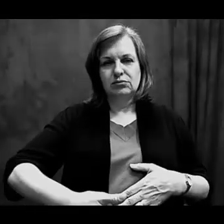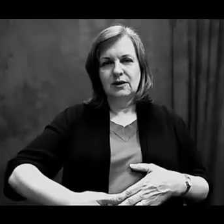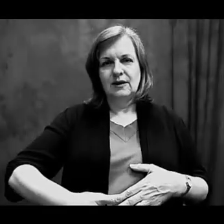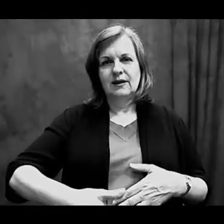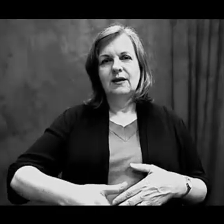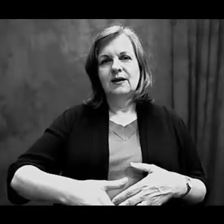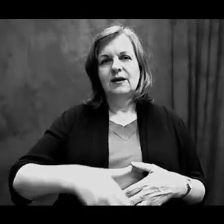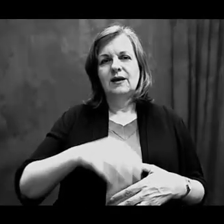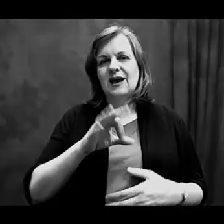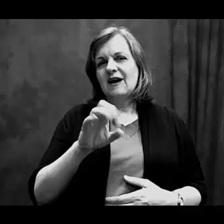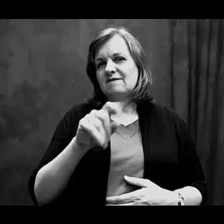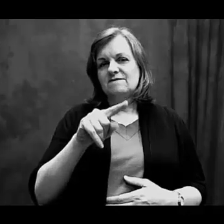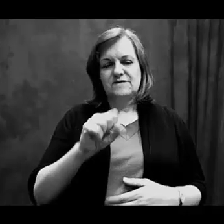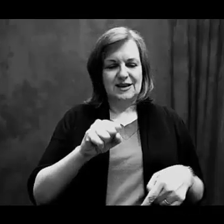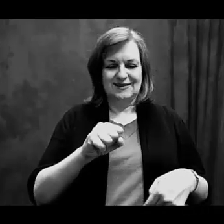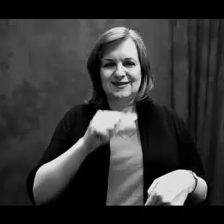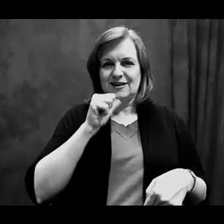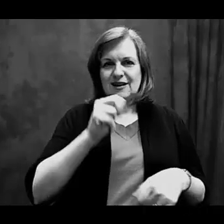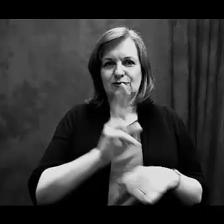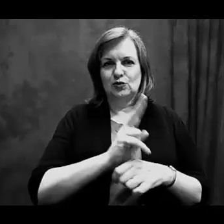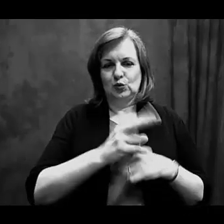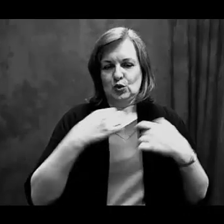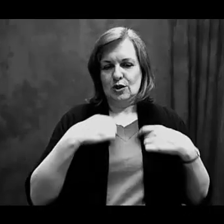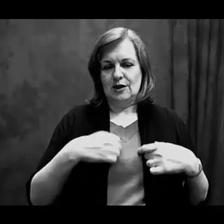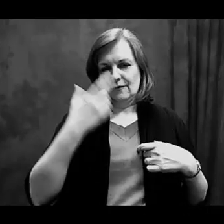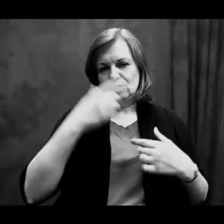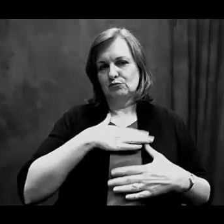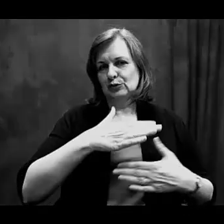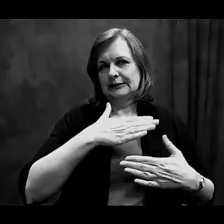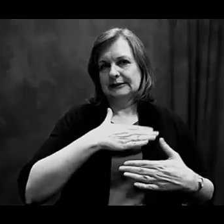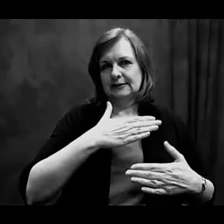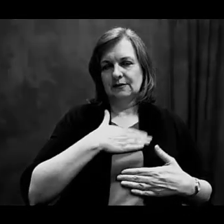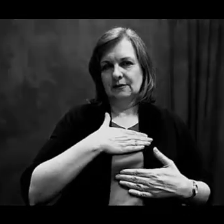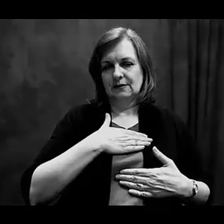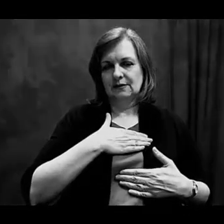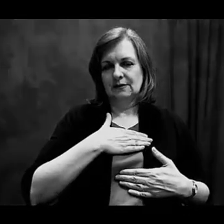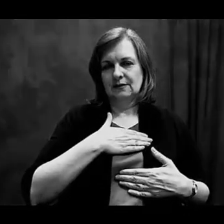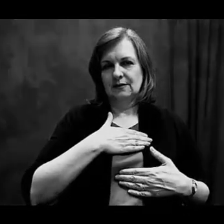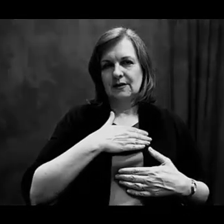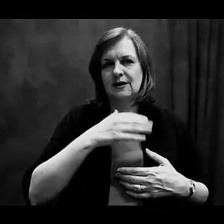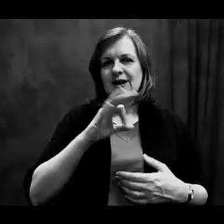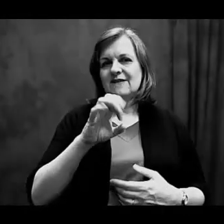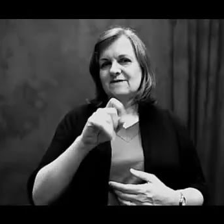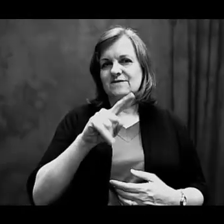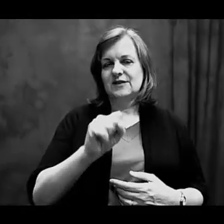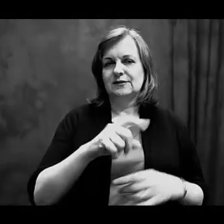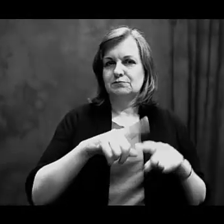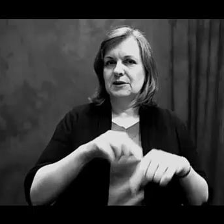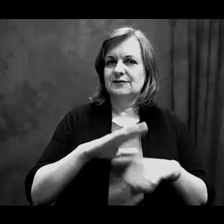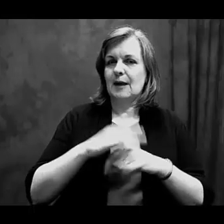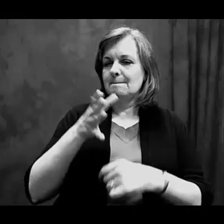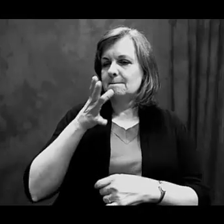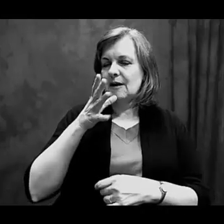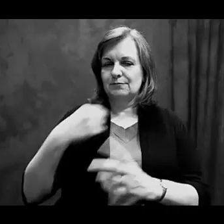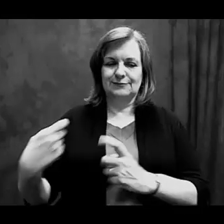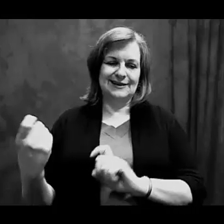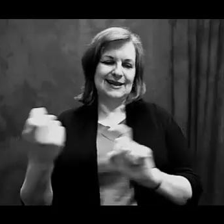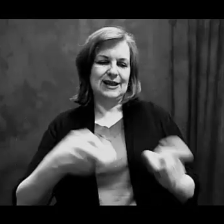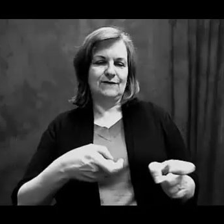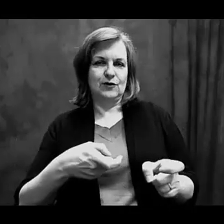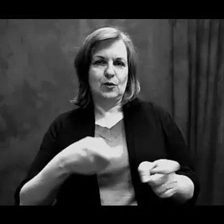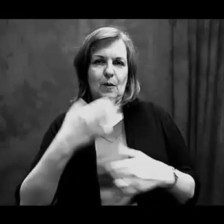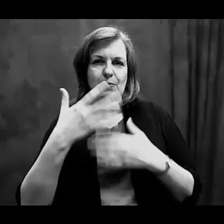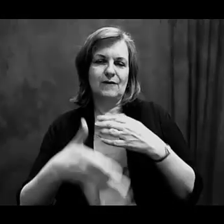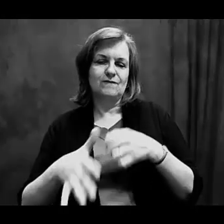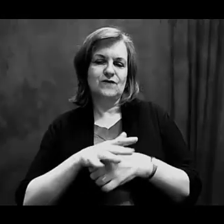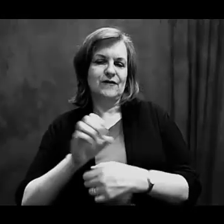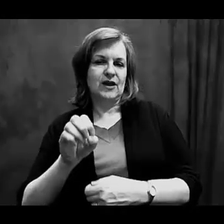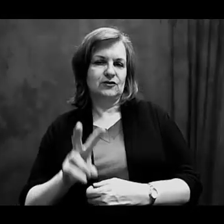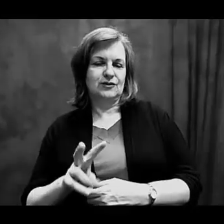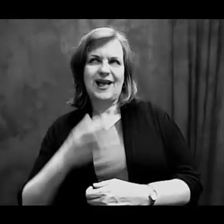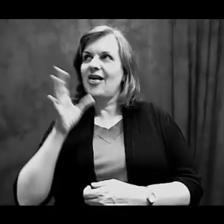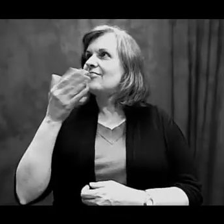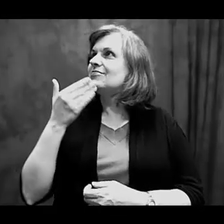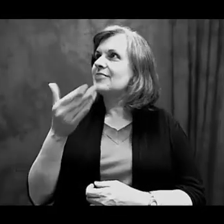as an infant's this would not have worked so well because as an infant - as a fetus in particular not just an infant - as a fetus you